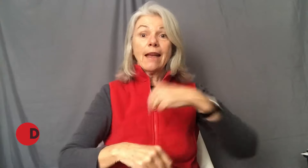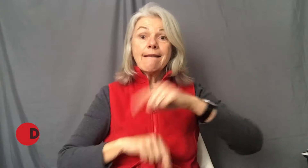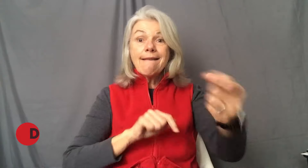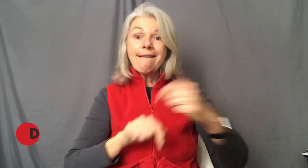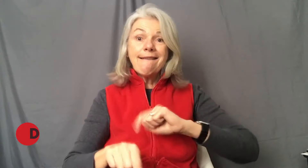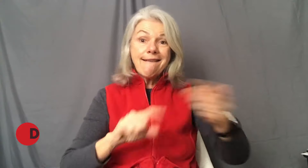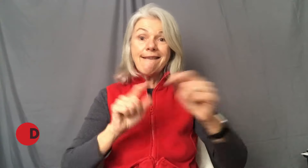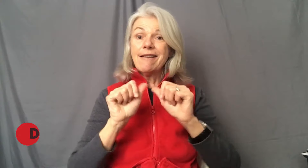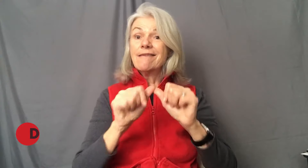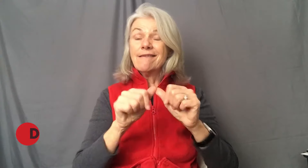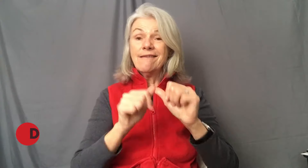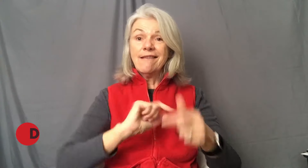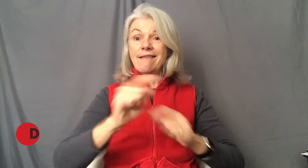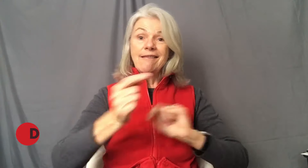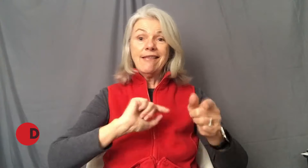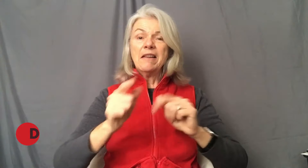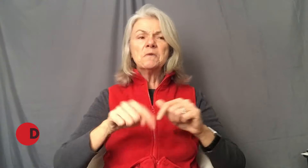back - it can go back and forth,